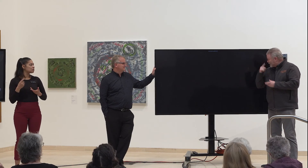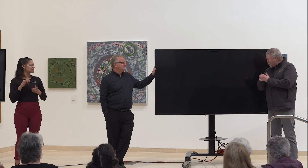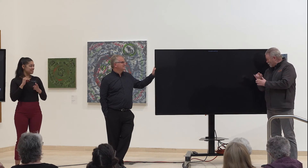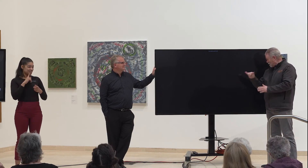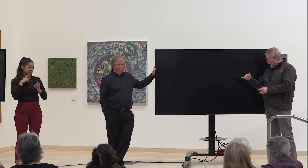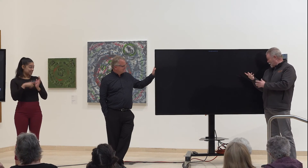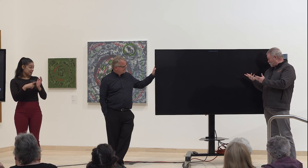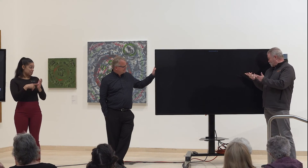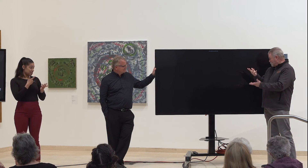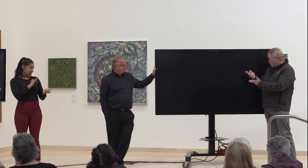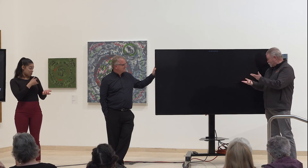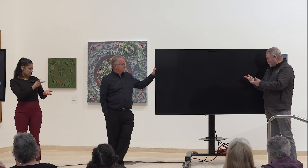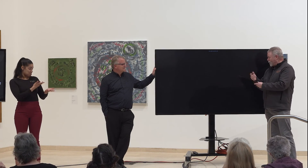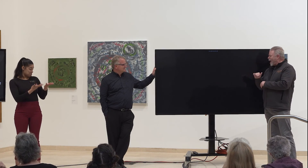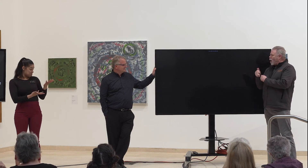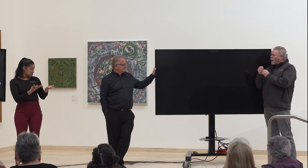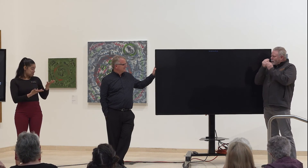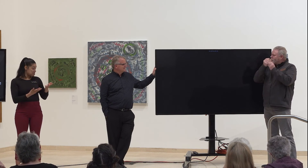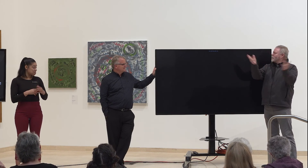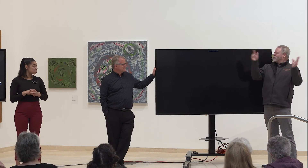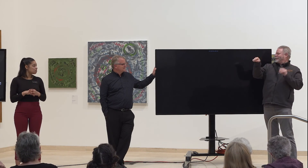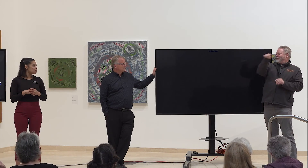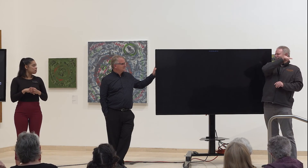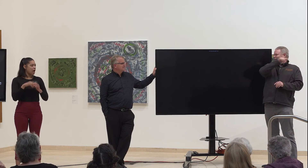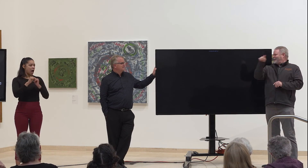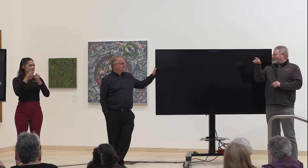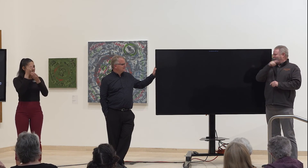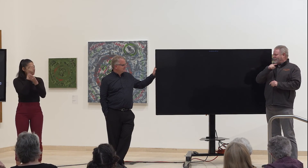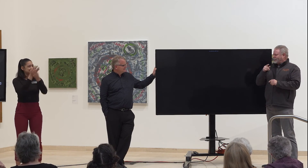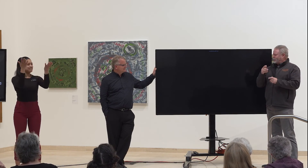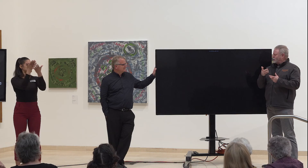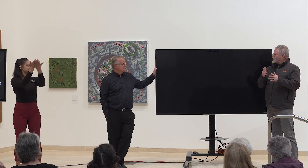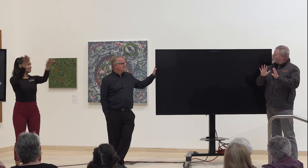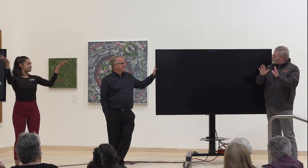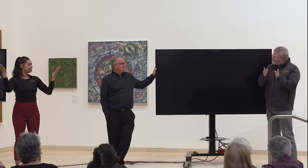hearing interpreter team? You know, how do we inform the public that it should be